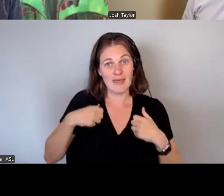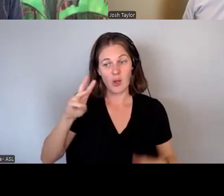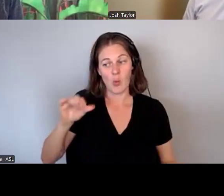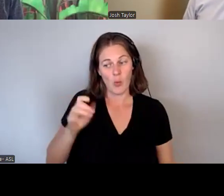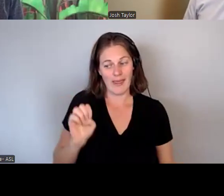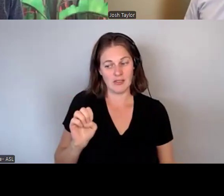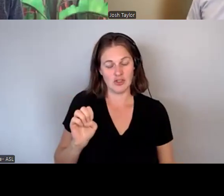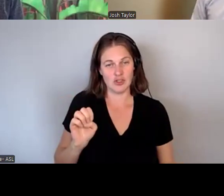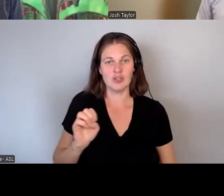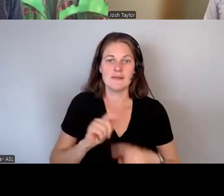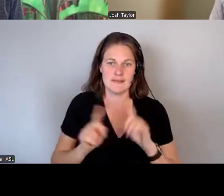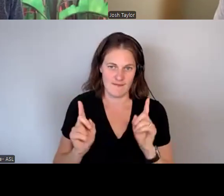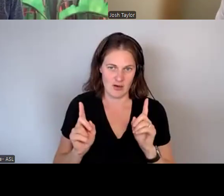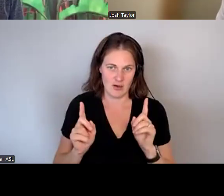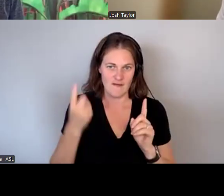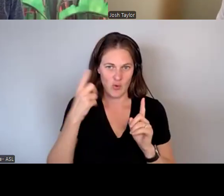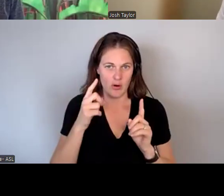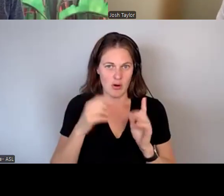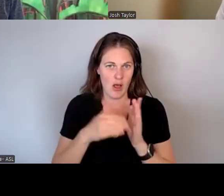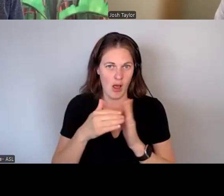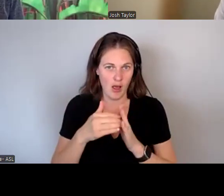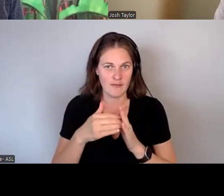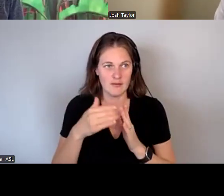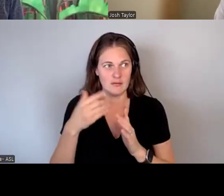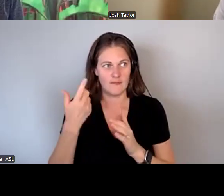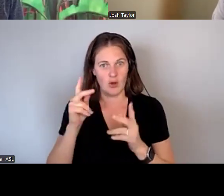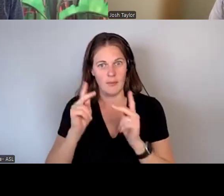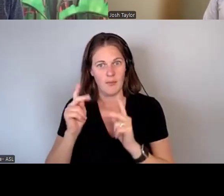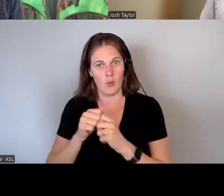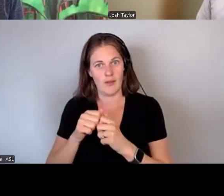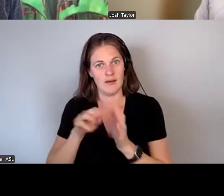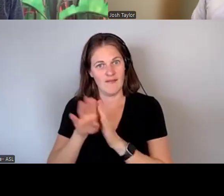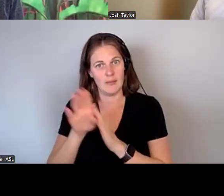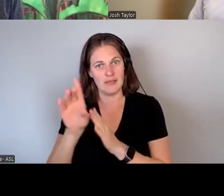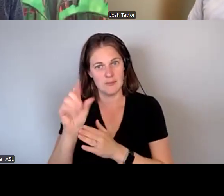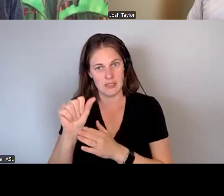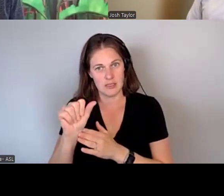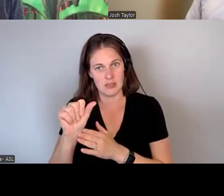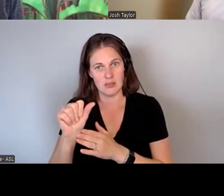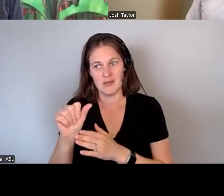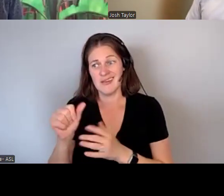often for an individual with a developmental disability, and most of the time they already have their health insurance, right?